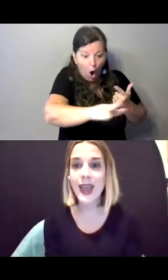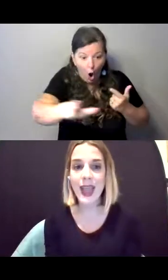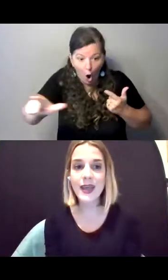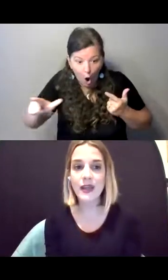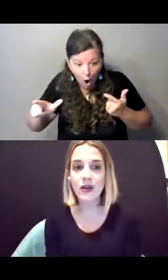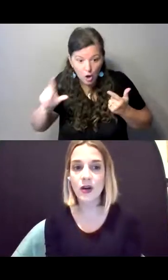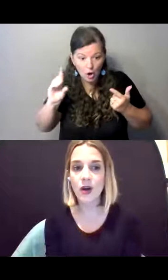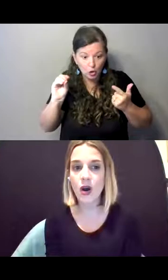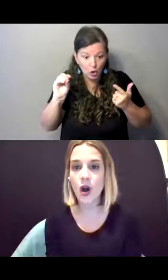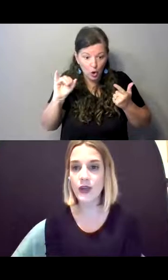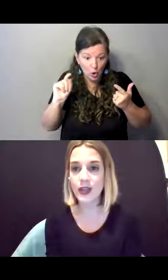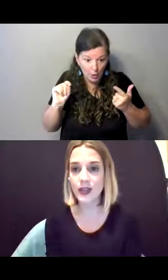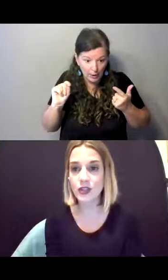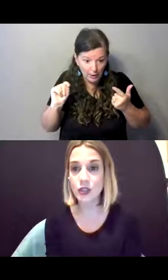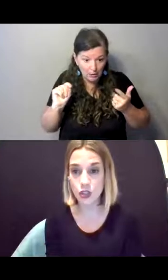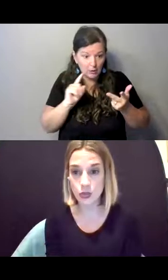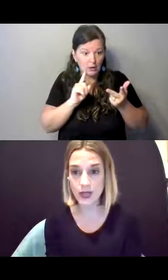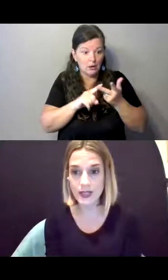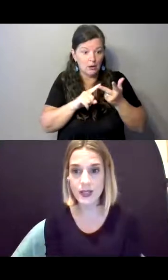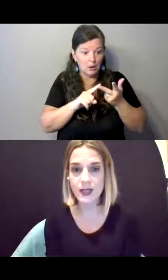Can all kids do it?